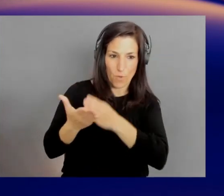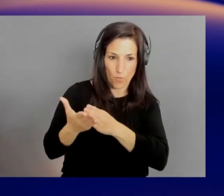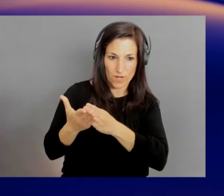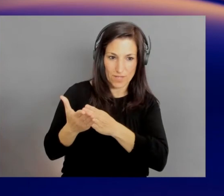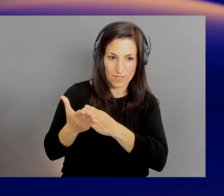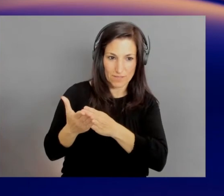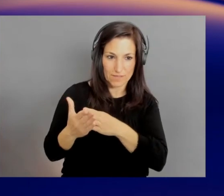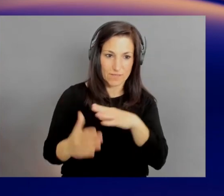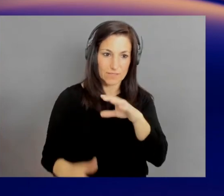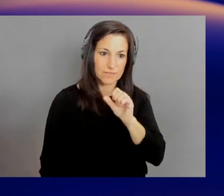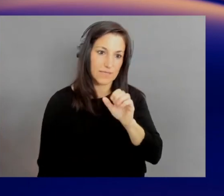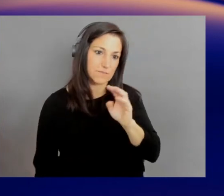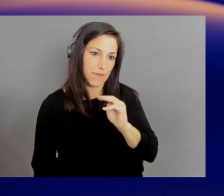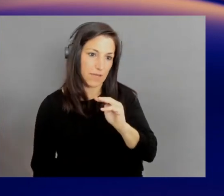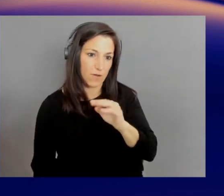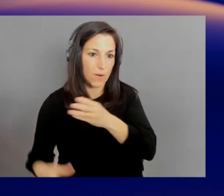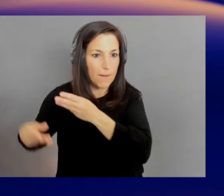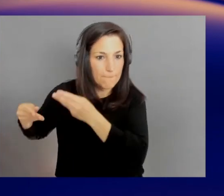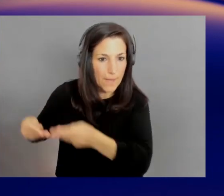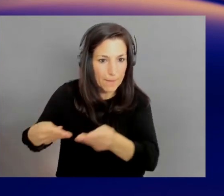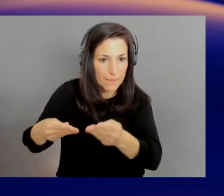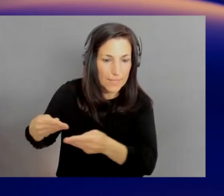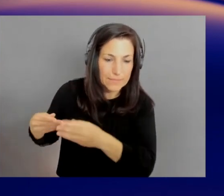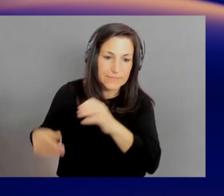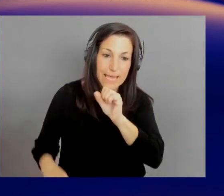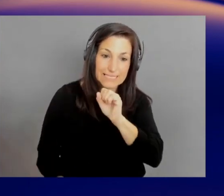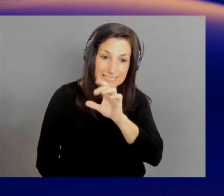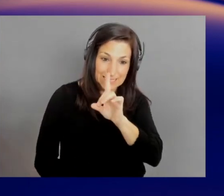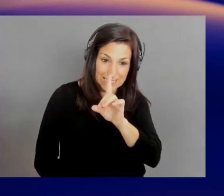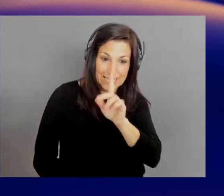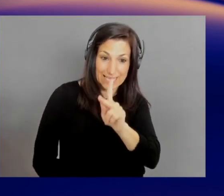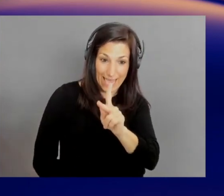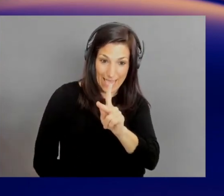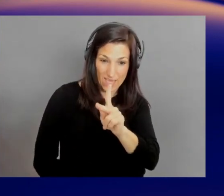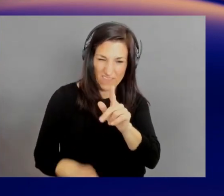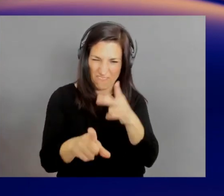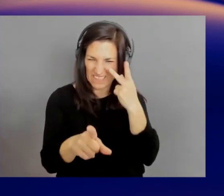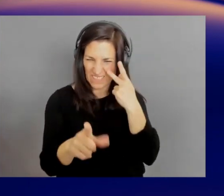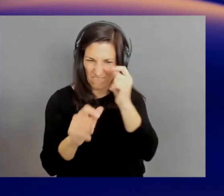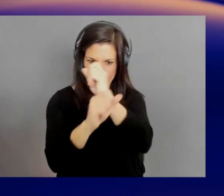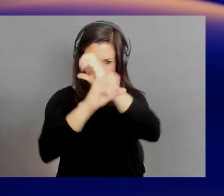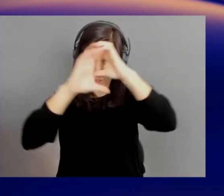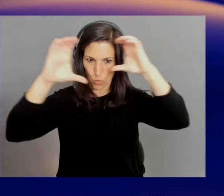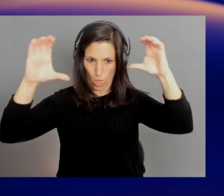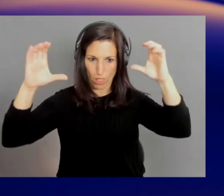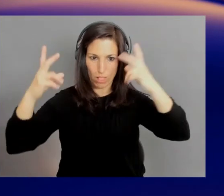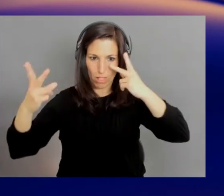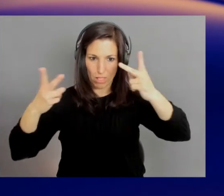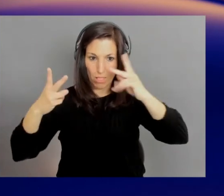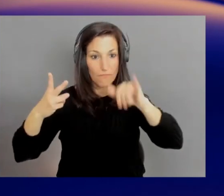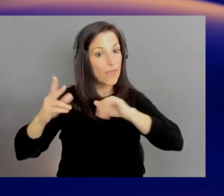I talked about, which is the SDK. So you'll just kind of see here here's the visualization of it. This is all built out through Python code